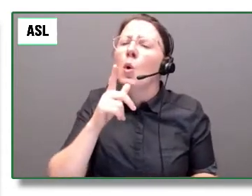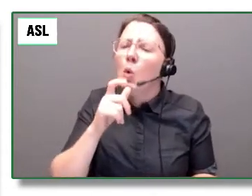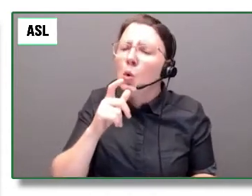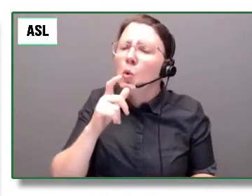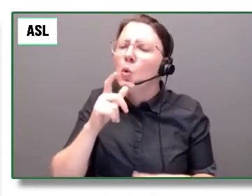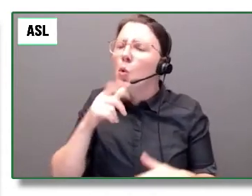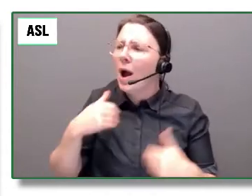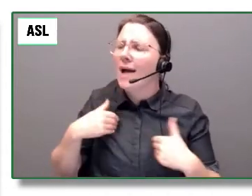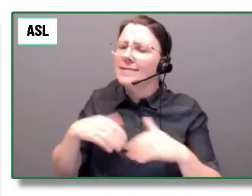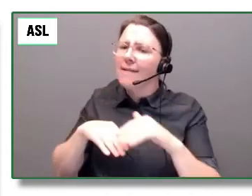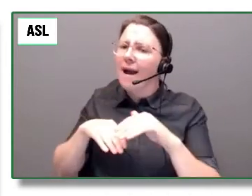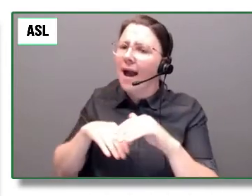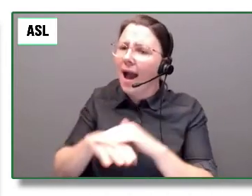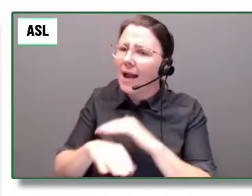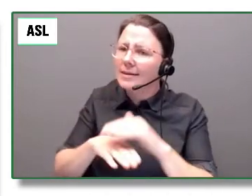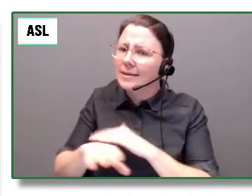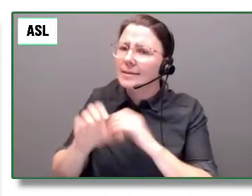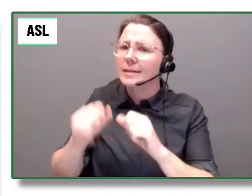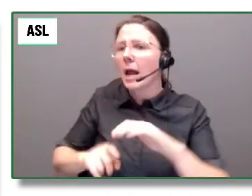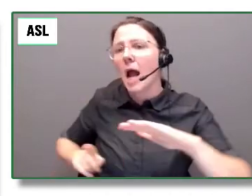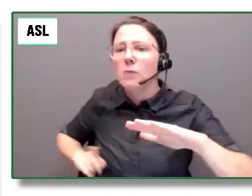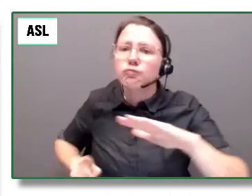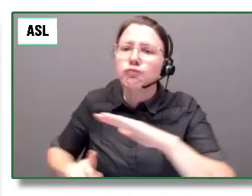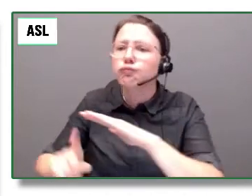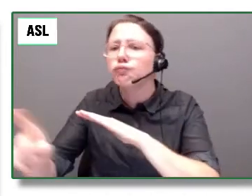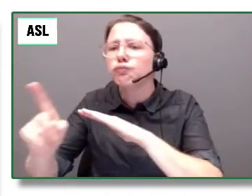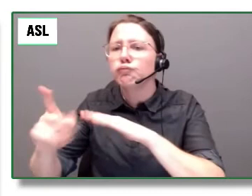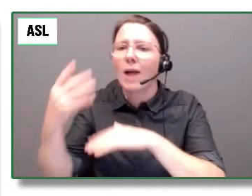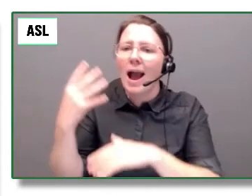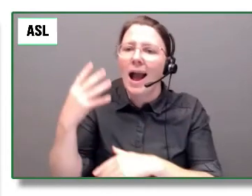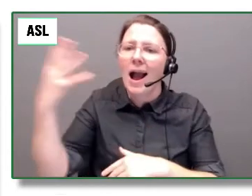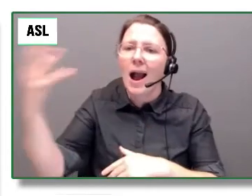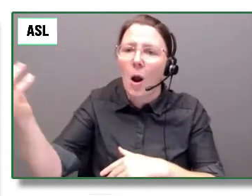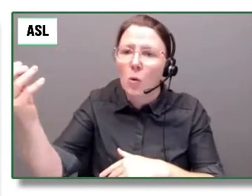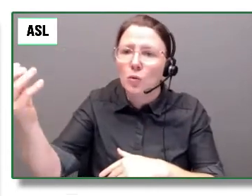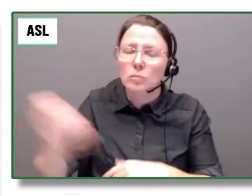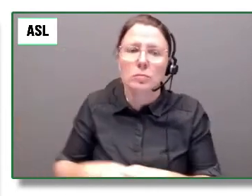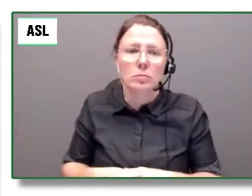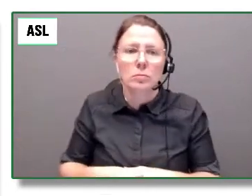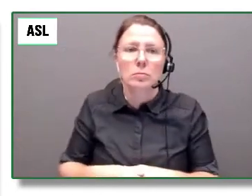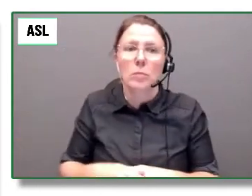accessibility or the sense of invitation and belonging to be included in the